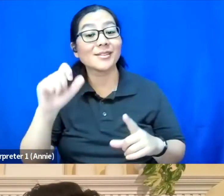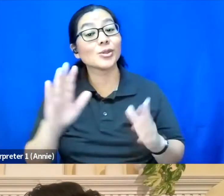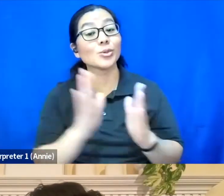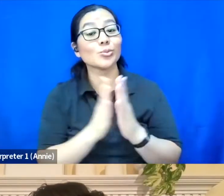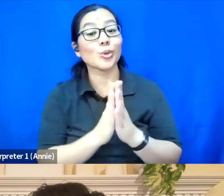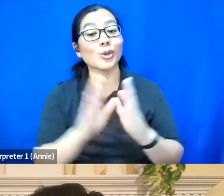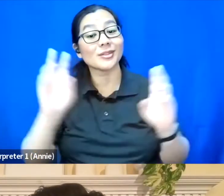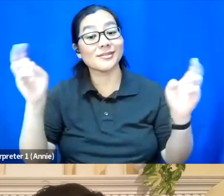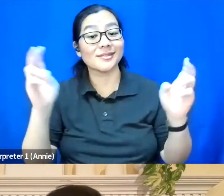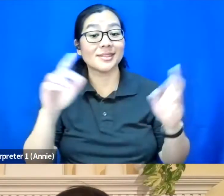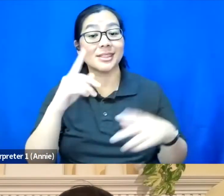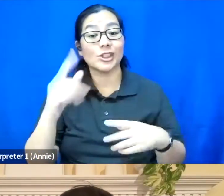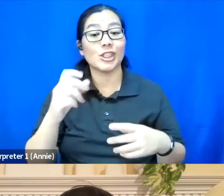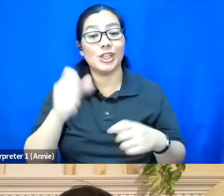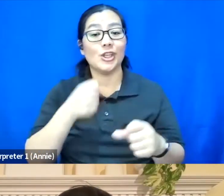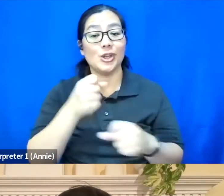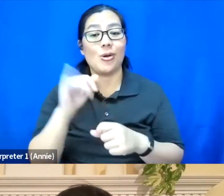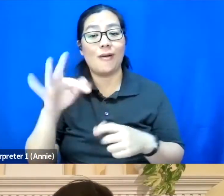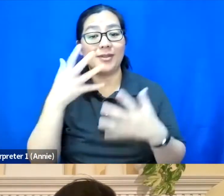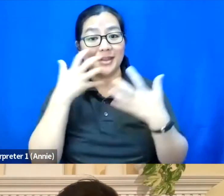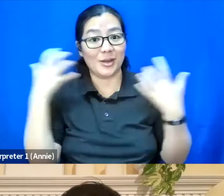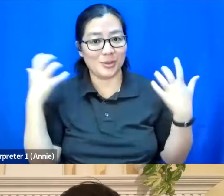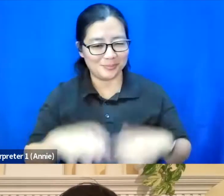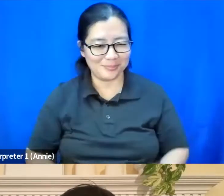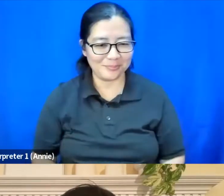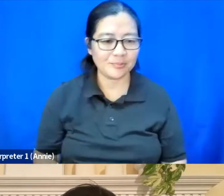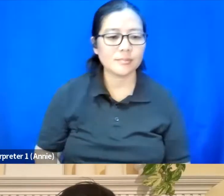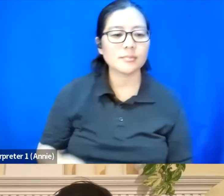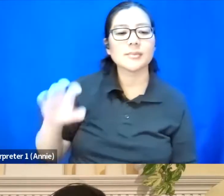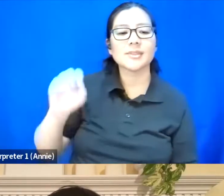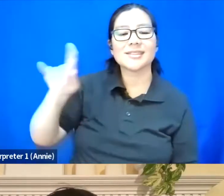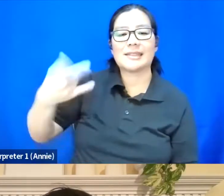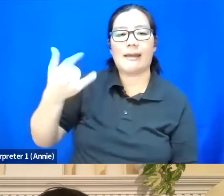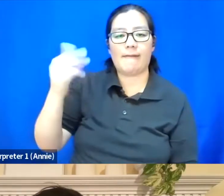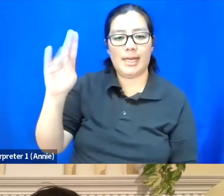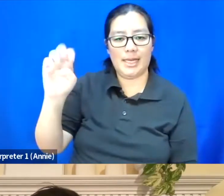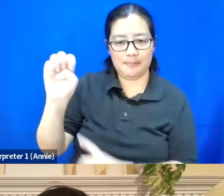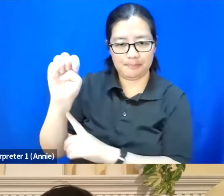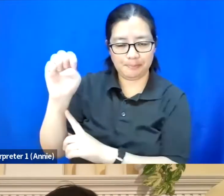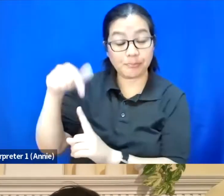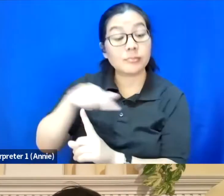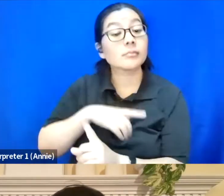with the actor and comedian, W. Kamau Bell.